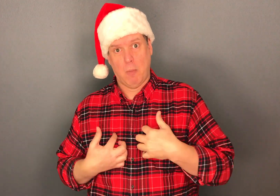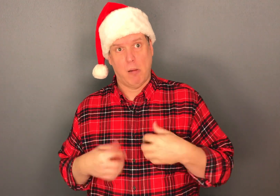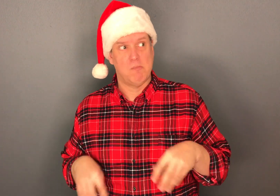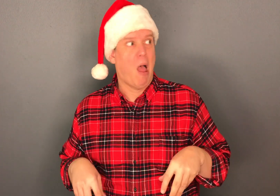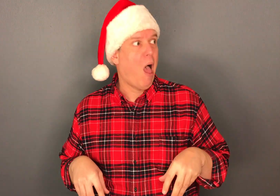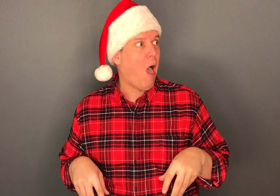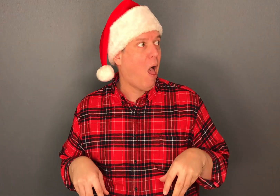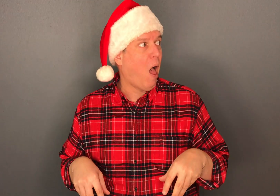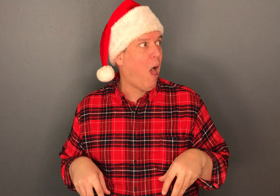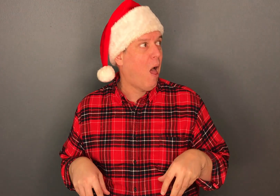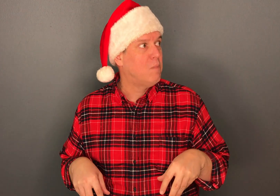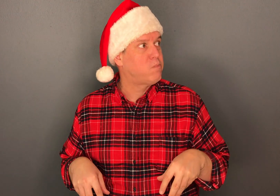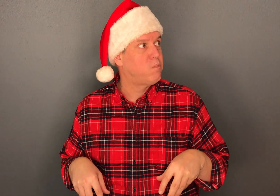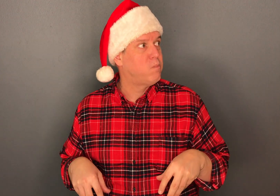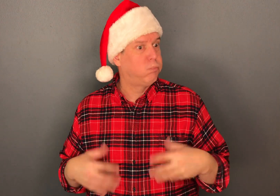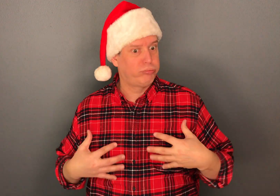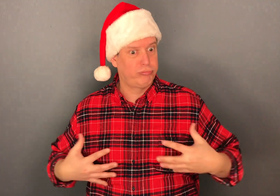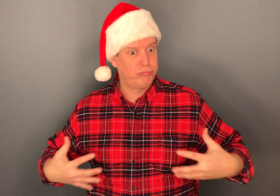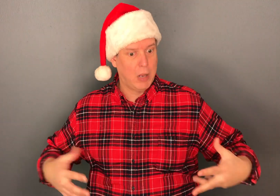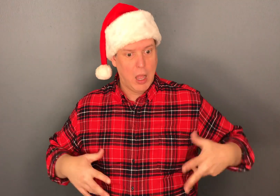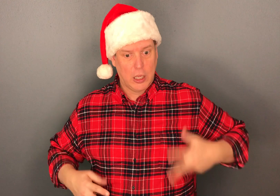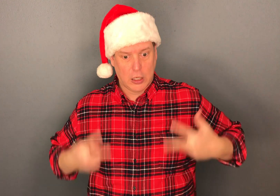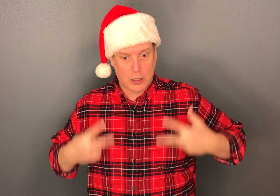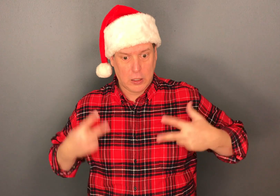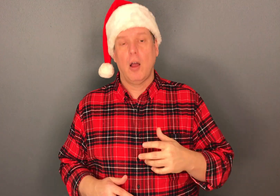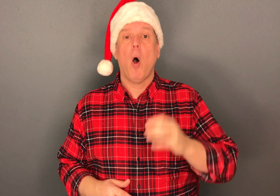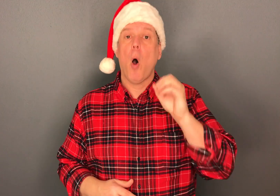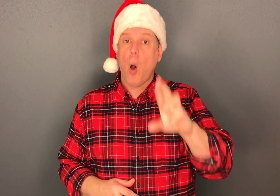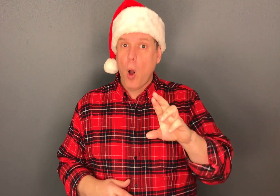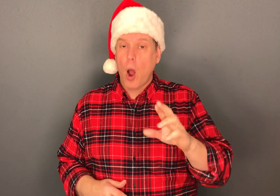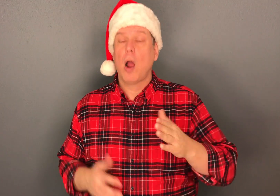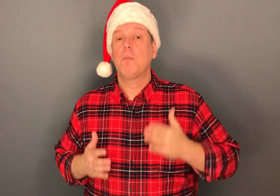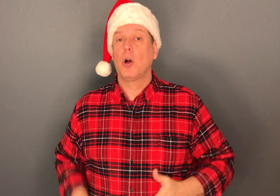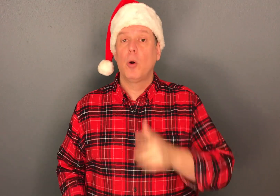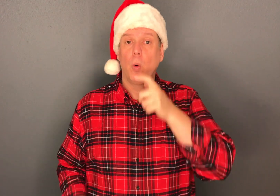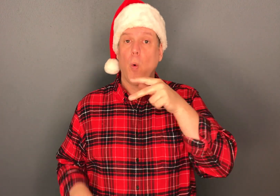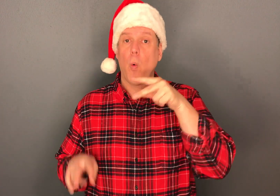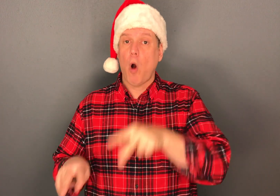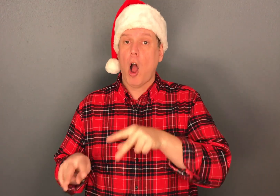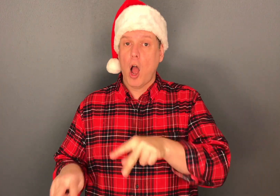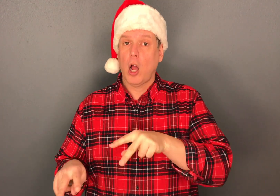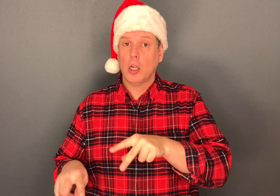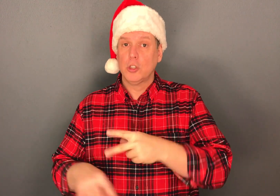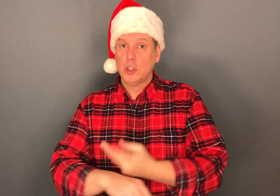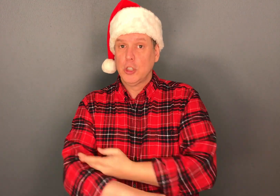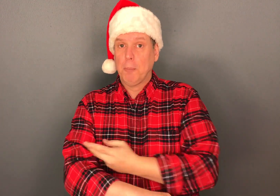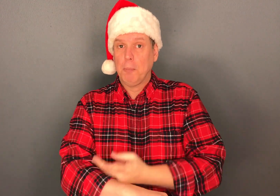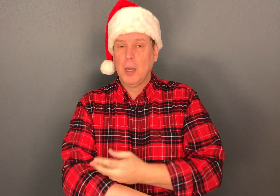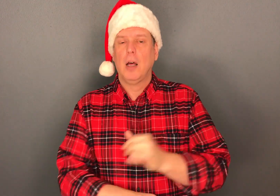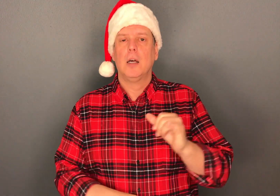but it can be the animal itself you know that you trim the wool off or the person